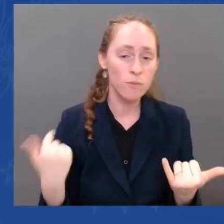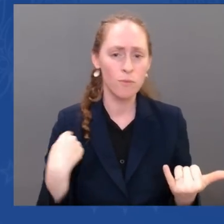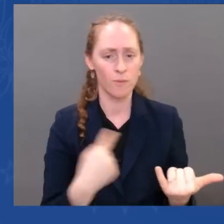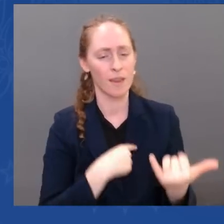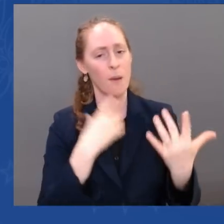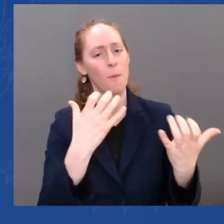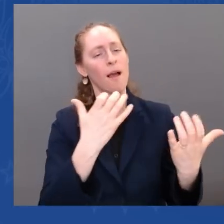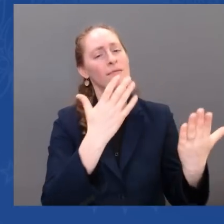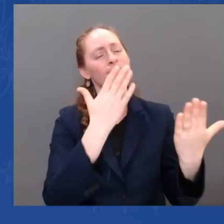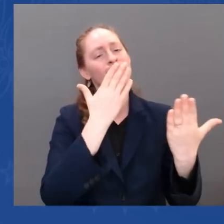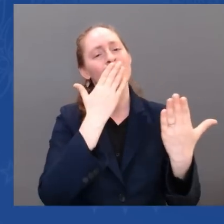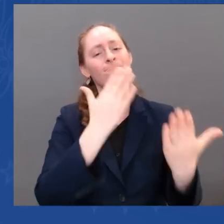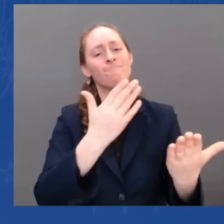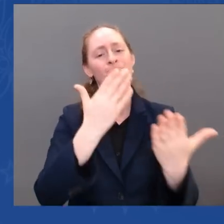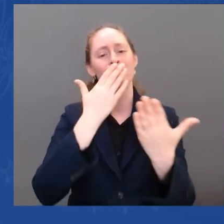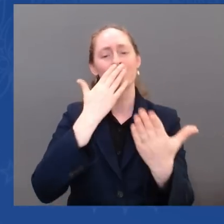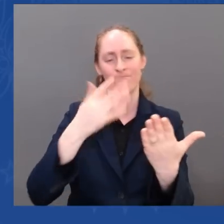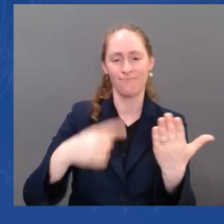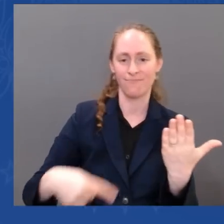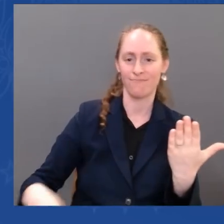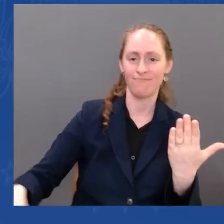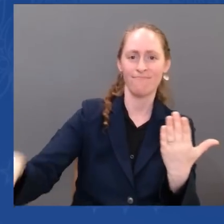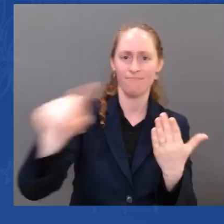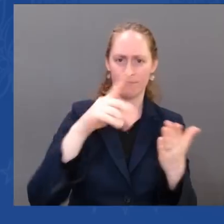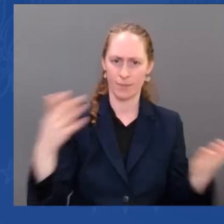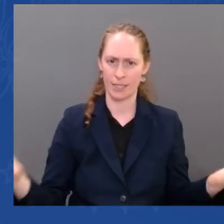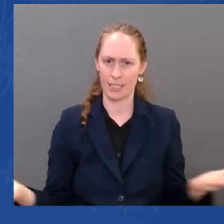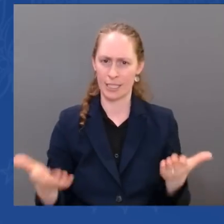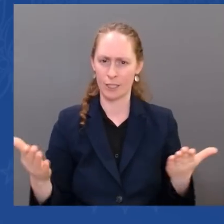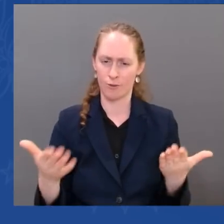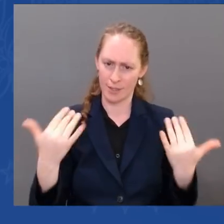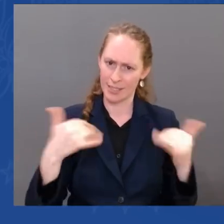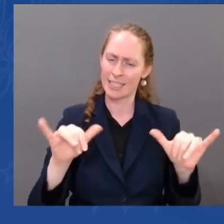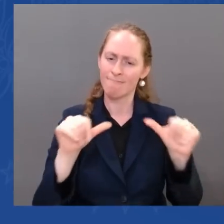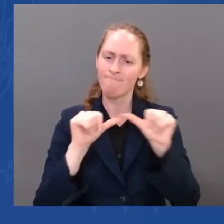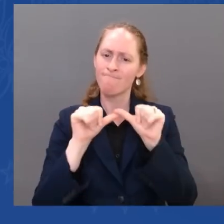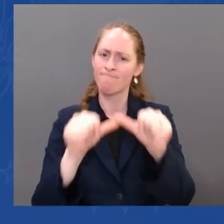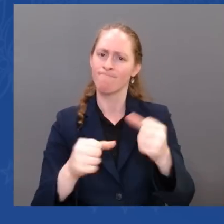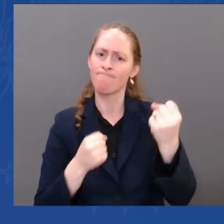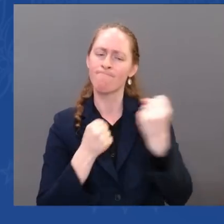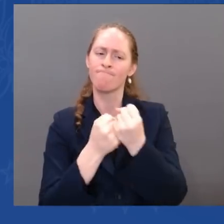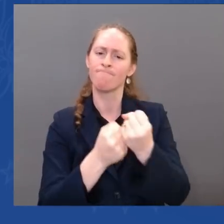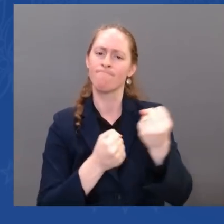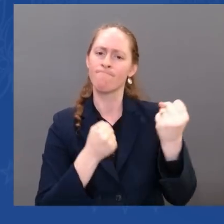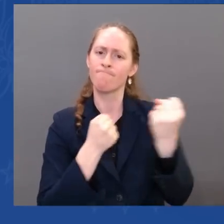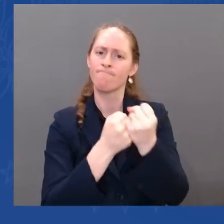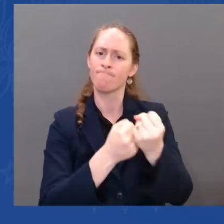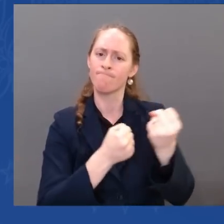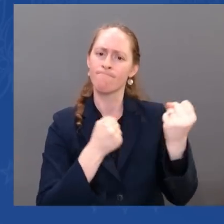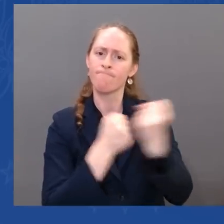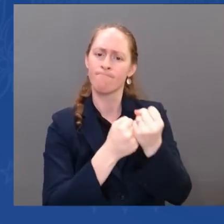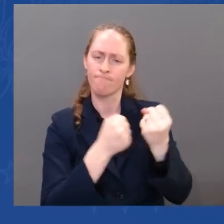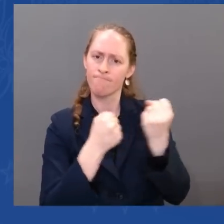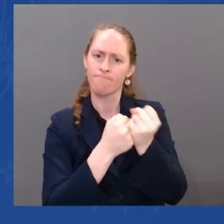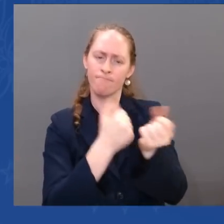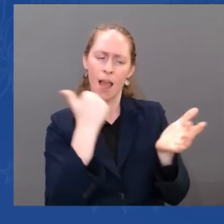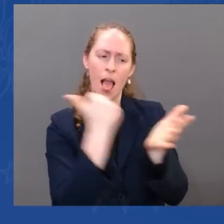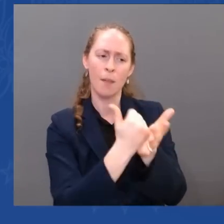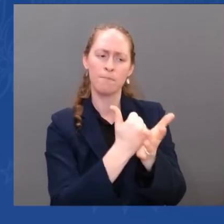and our efforts to vaccinate the world. Last year, we celebrated two hundred -- this year, we celebrate 201 years,